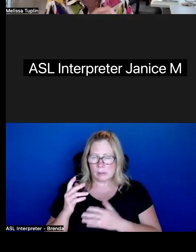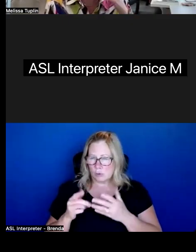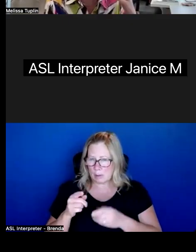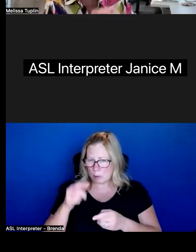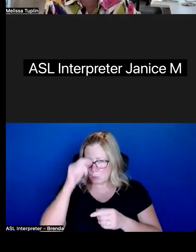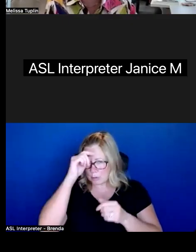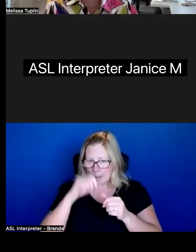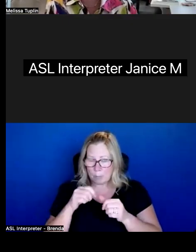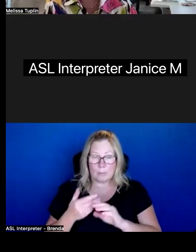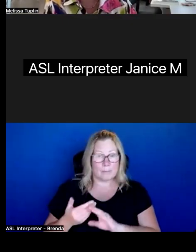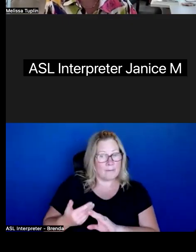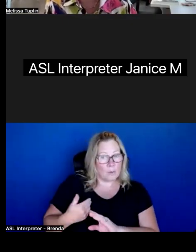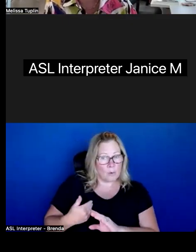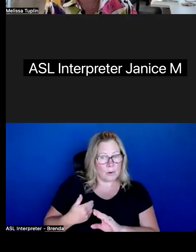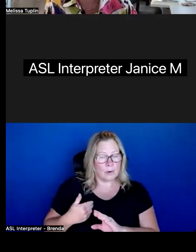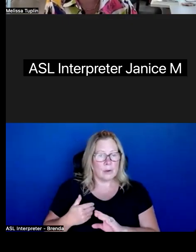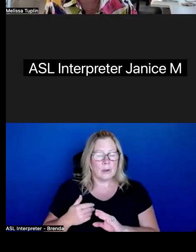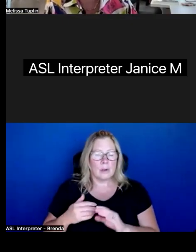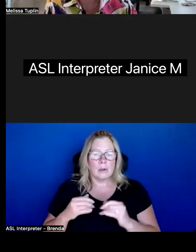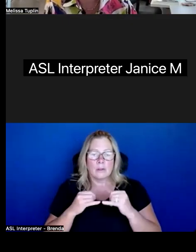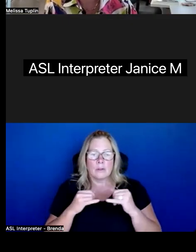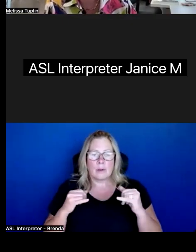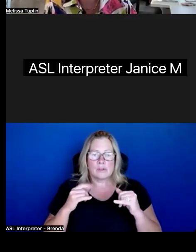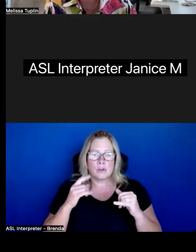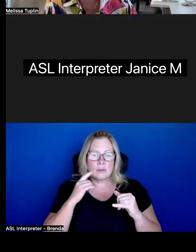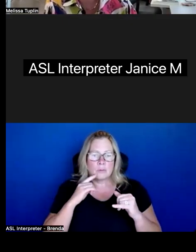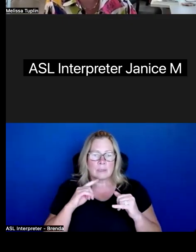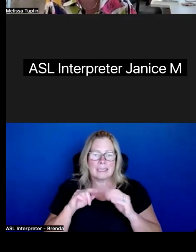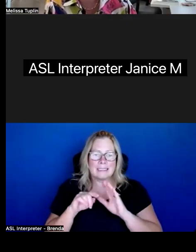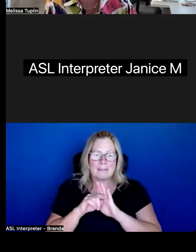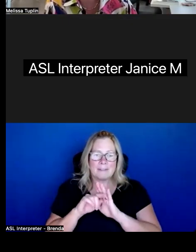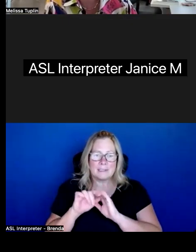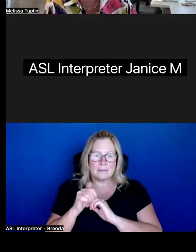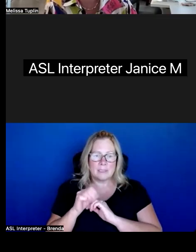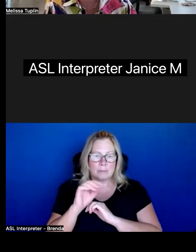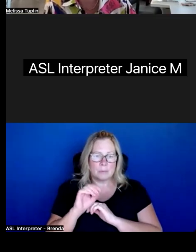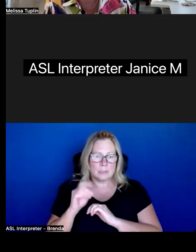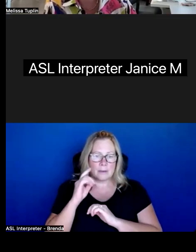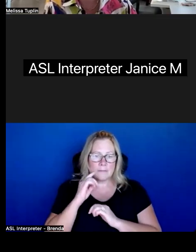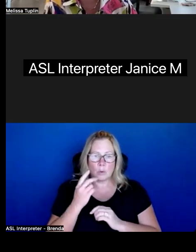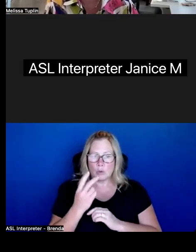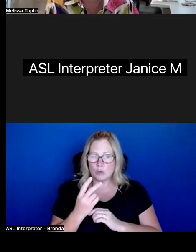the thresholds were a deficit of 10 per cent for two or more consecutive years,